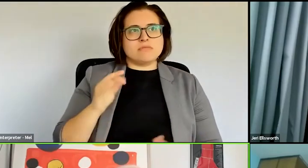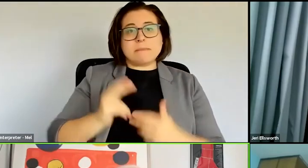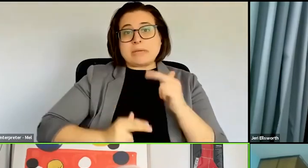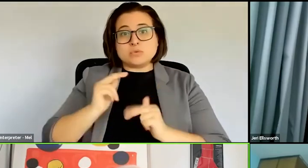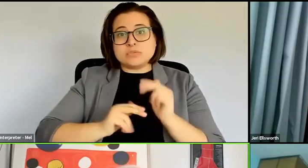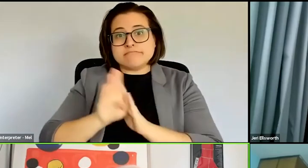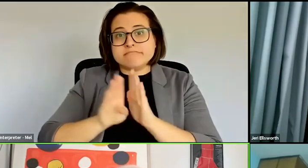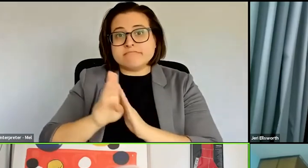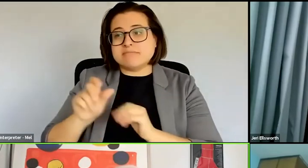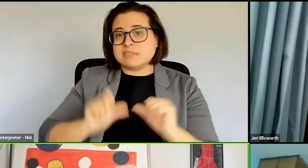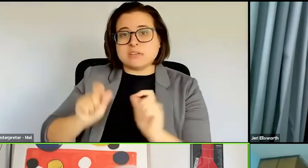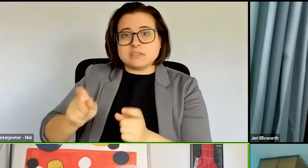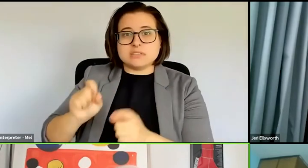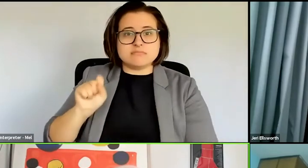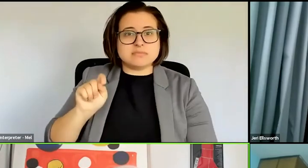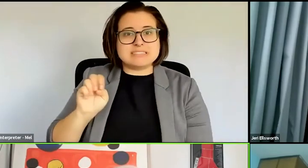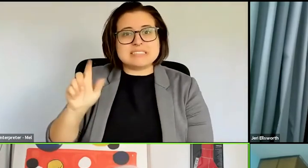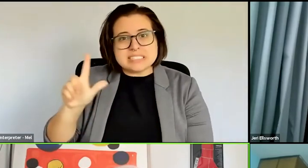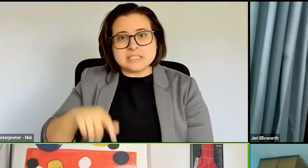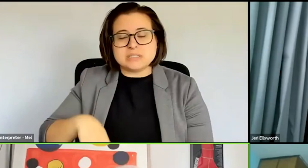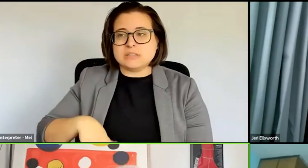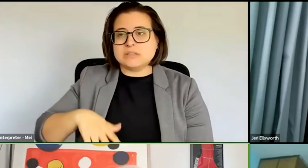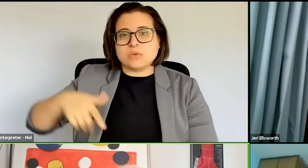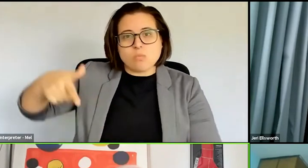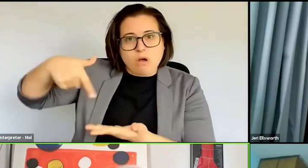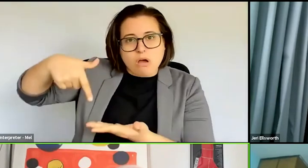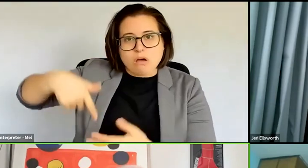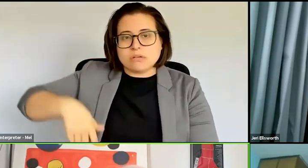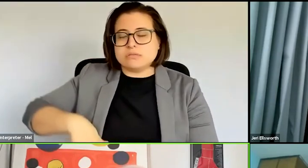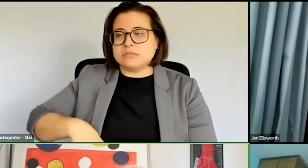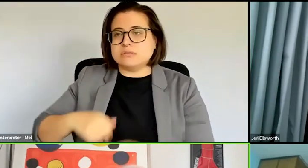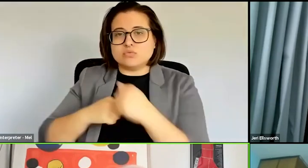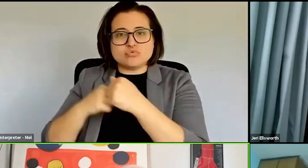science gives you steel, or welding, or rivets, or structural engineering, and you know,